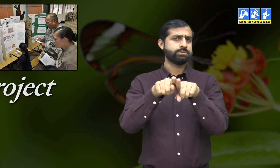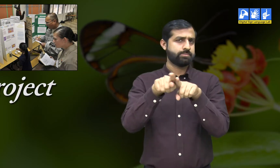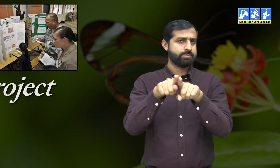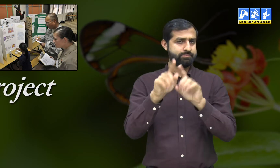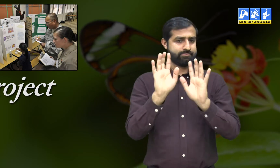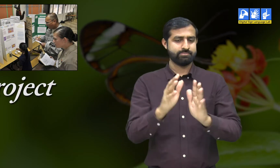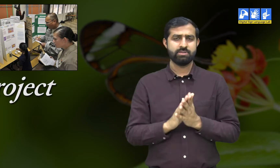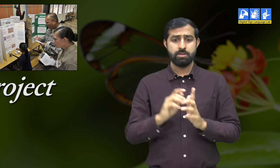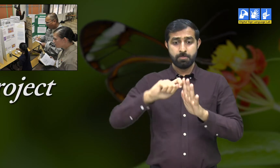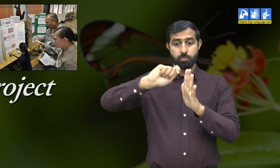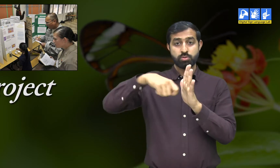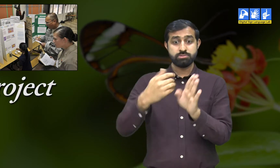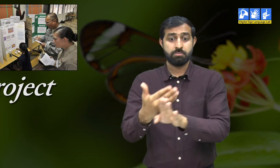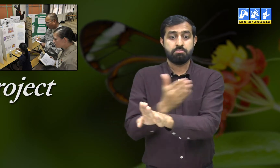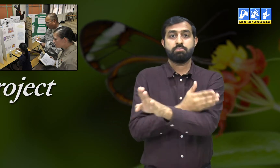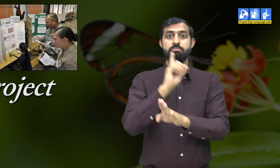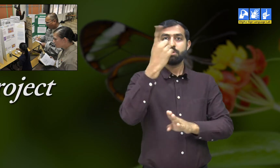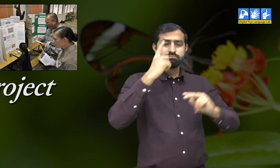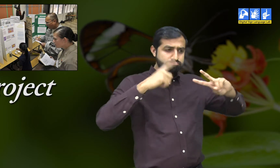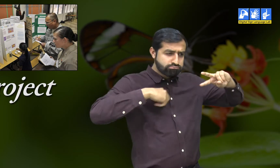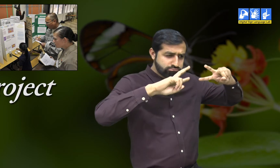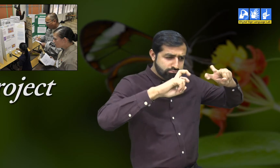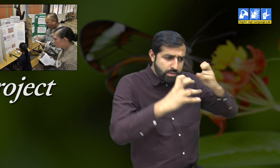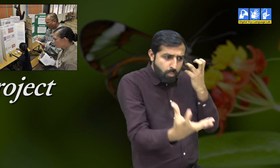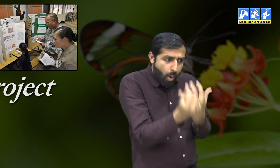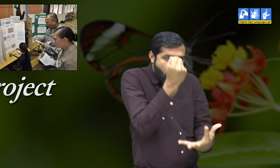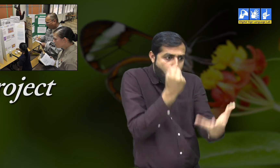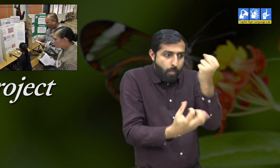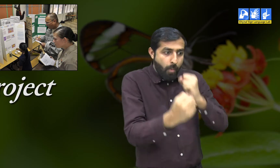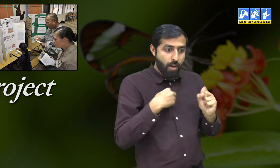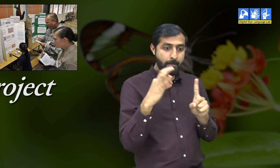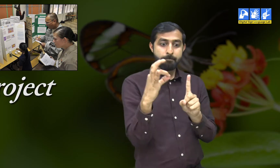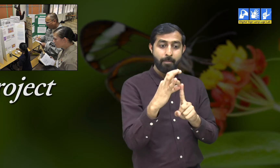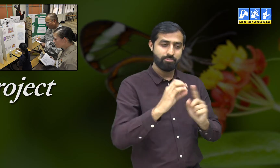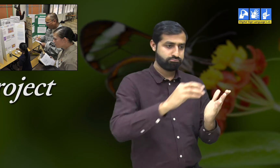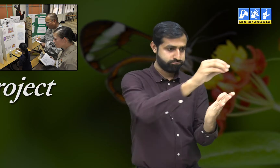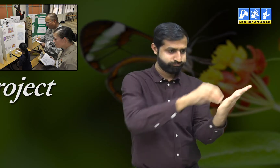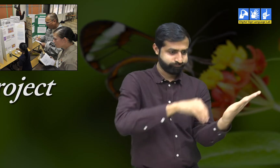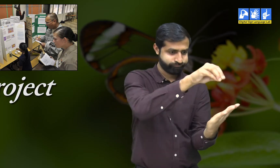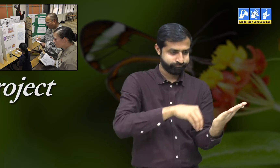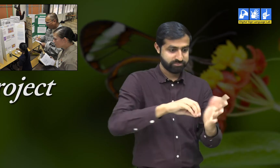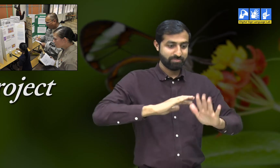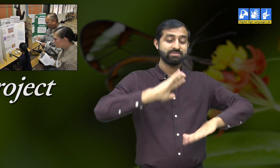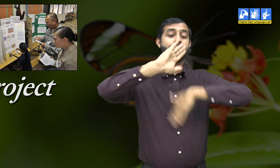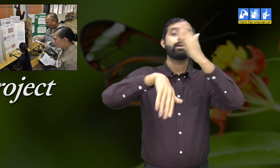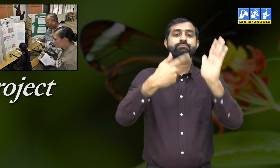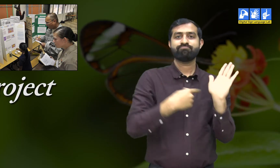A project is a specific finite activity that produces an observable